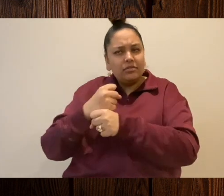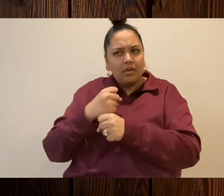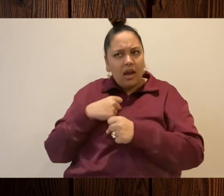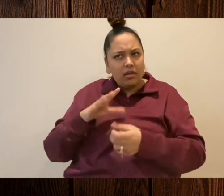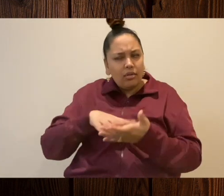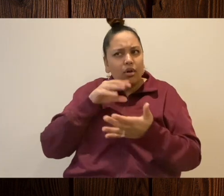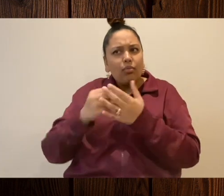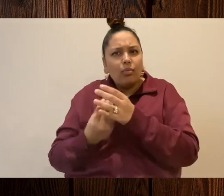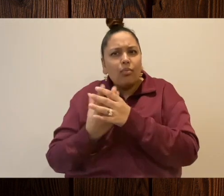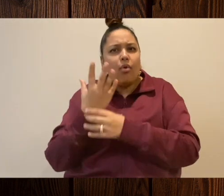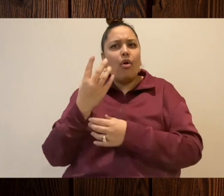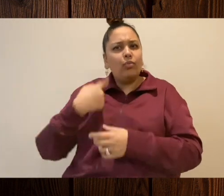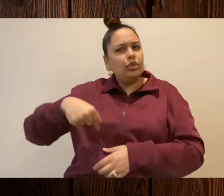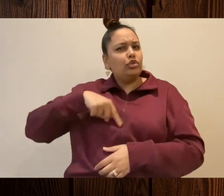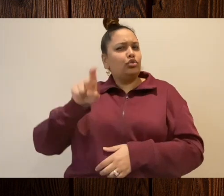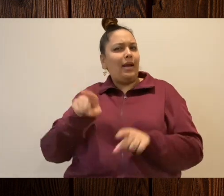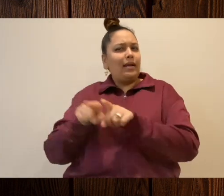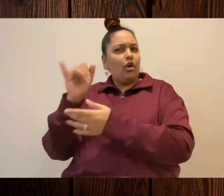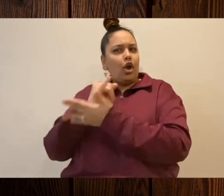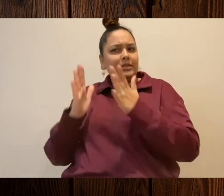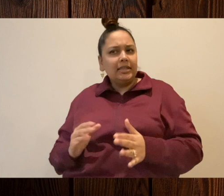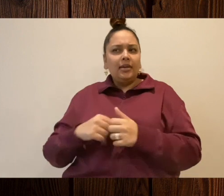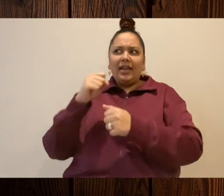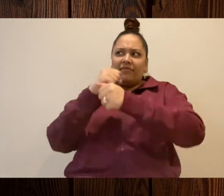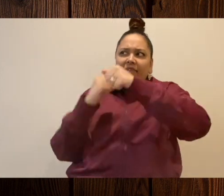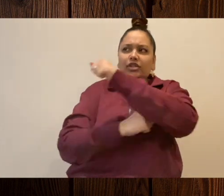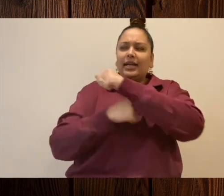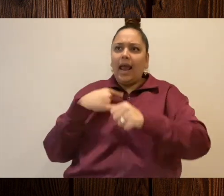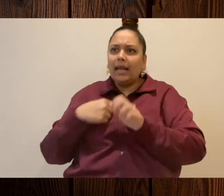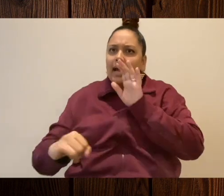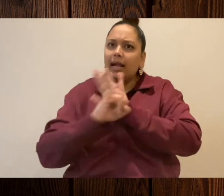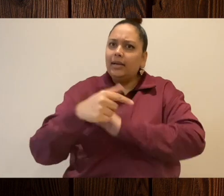then yeah, India Arie is Folk. Bob Marley is Folk. Old Calypso is